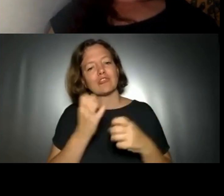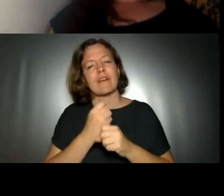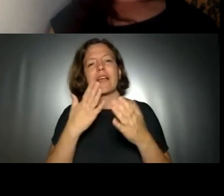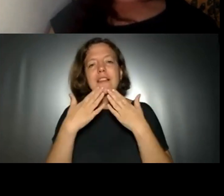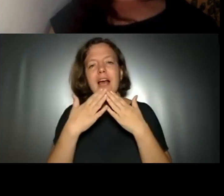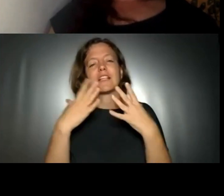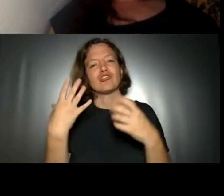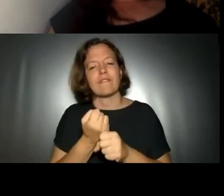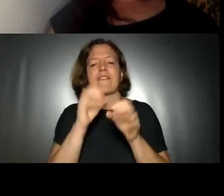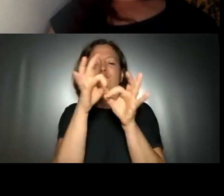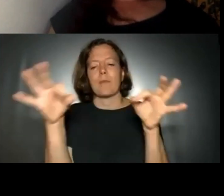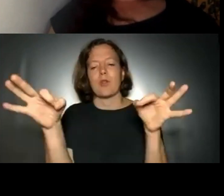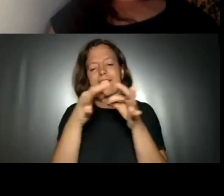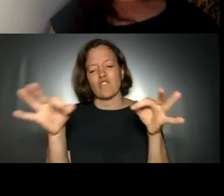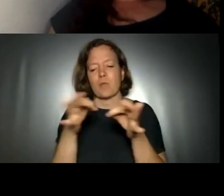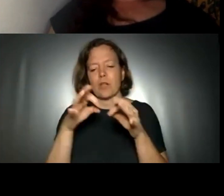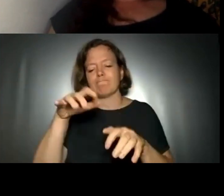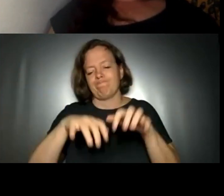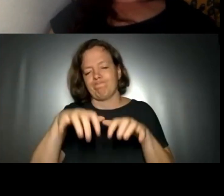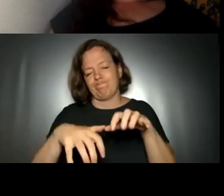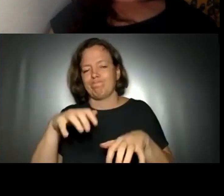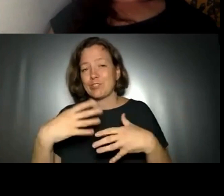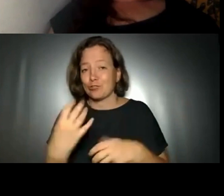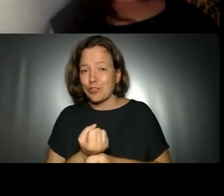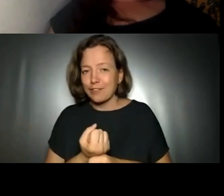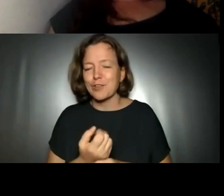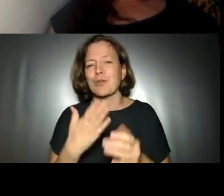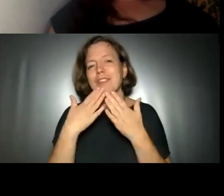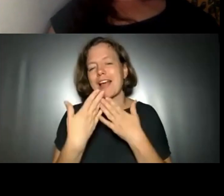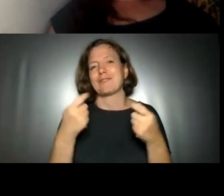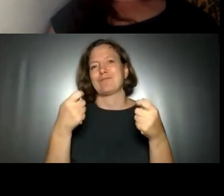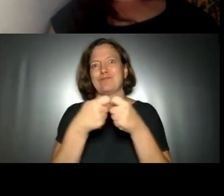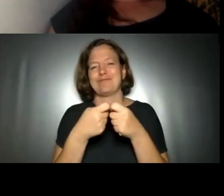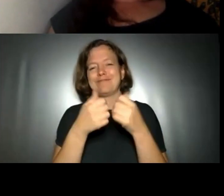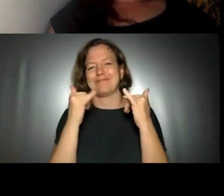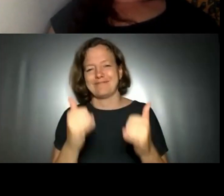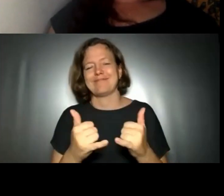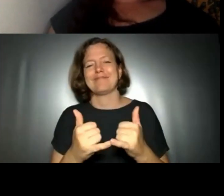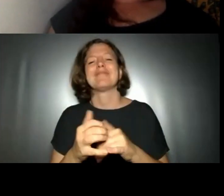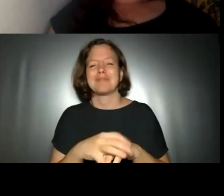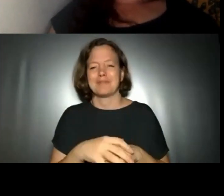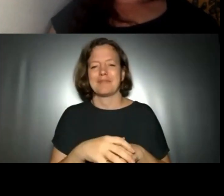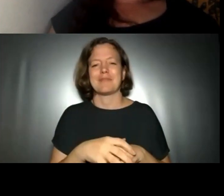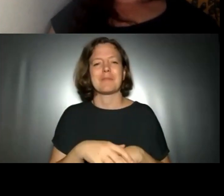And thanks for this invitation to reach out. I am definitely a person that sometimes needs extra invitations."